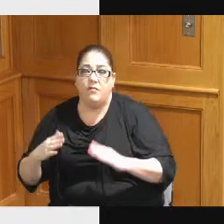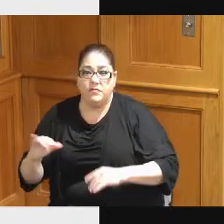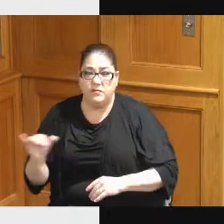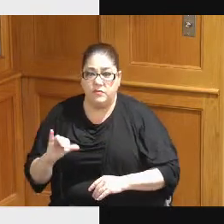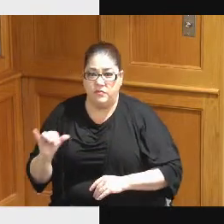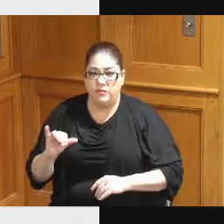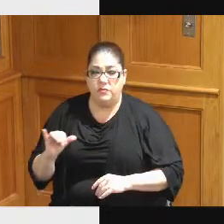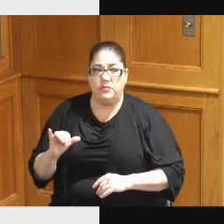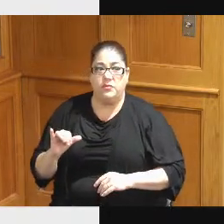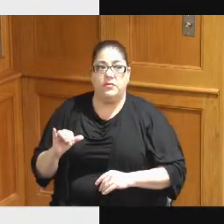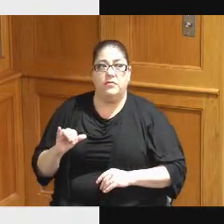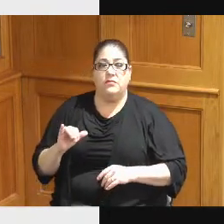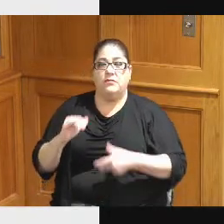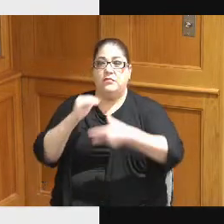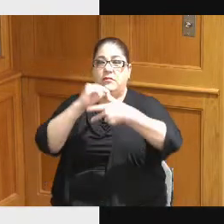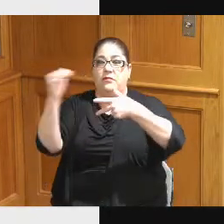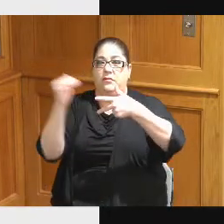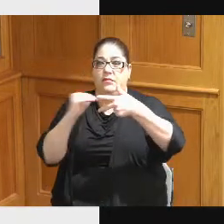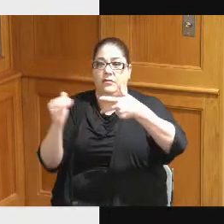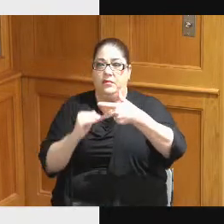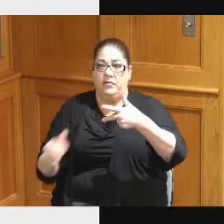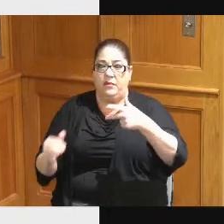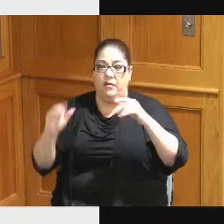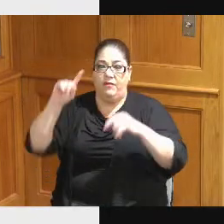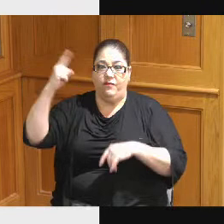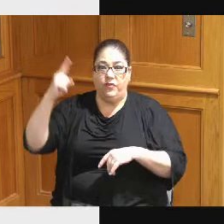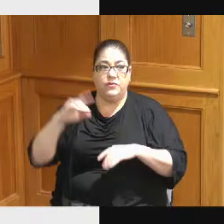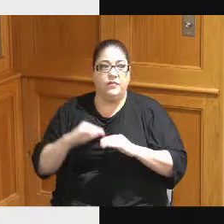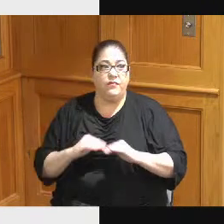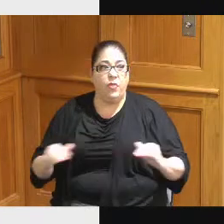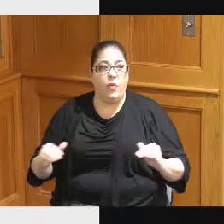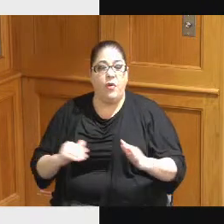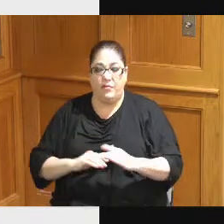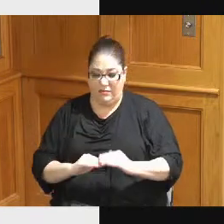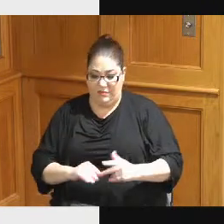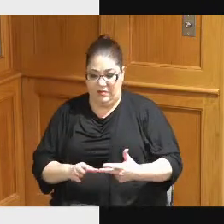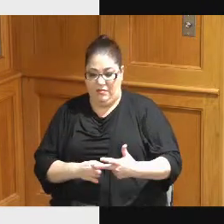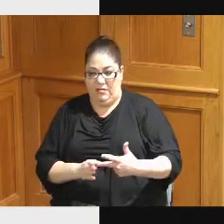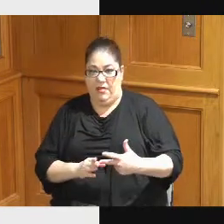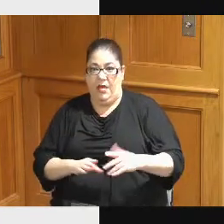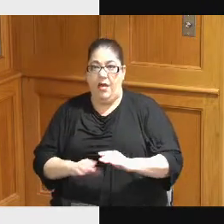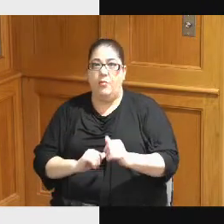in this visual there are three floors the first floor is prevention so we are involved in eviction